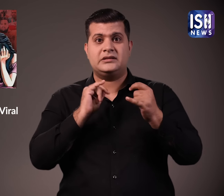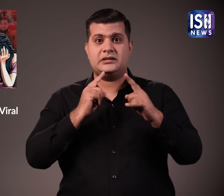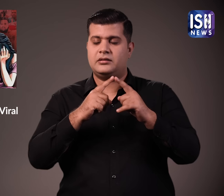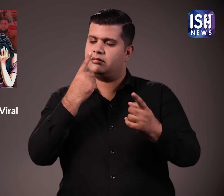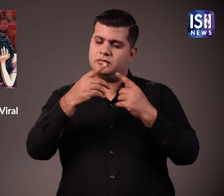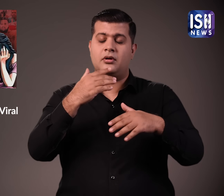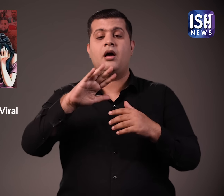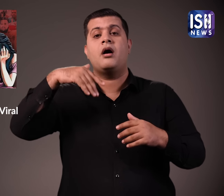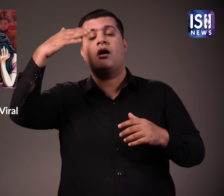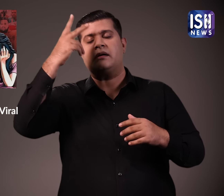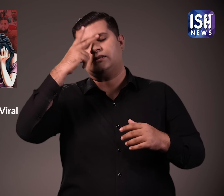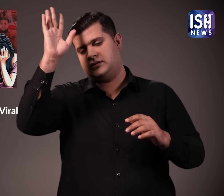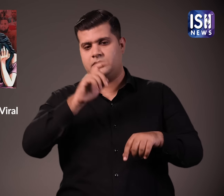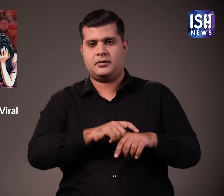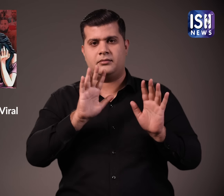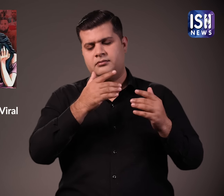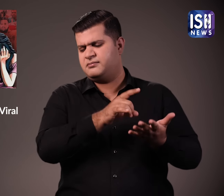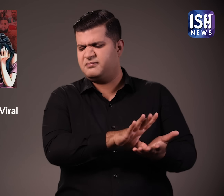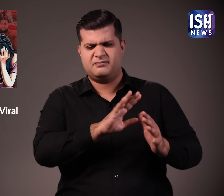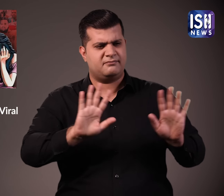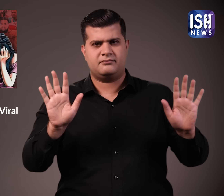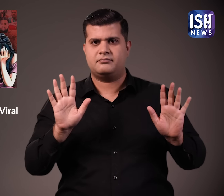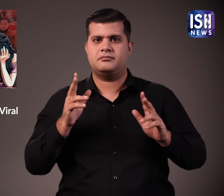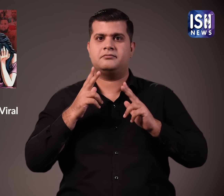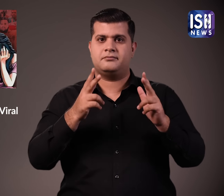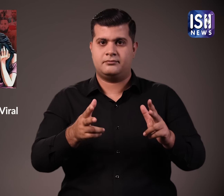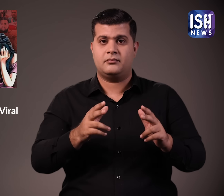until SIT's investigation is complete.